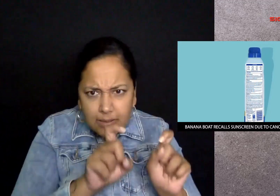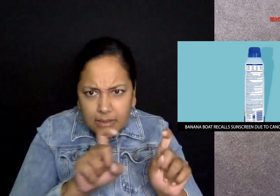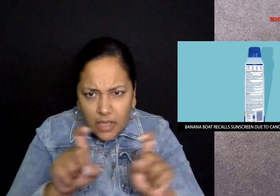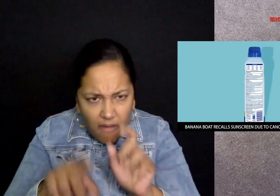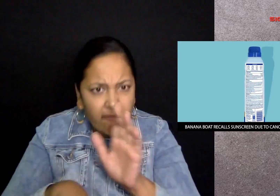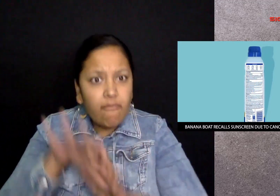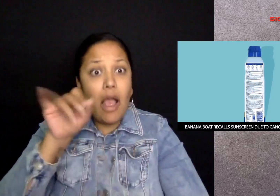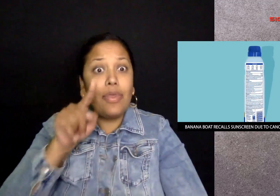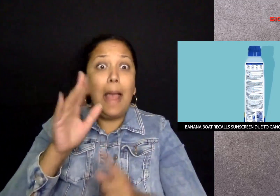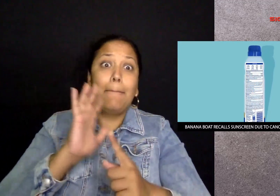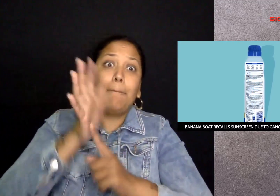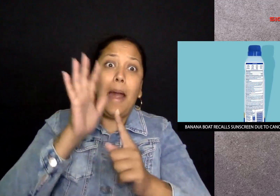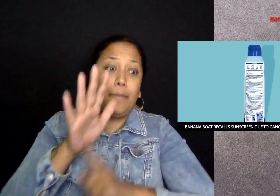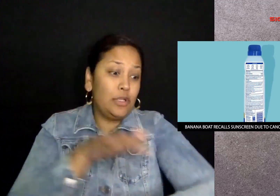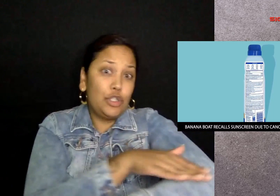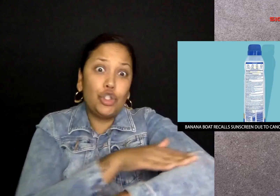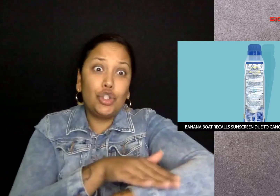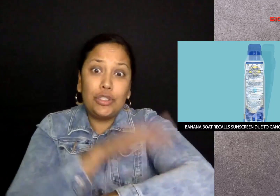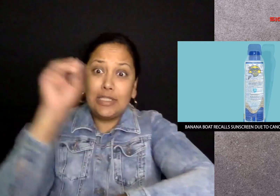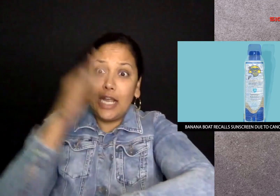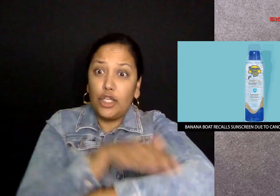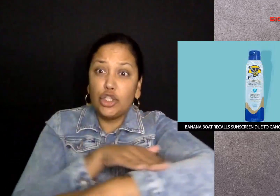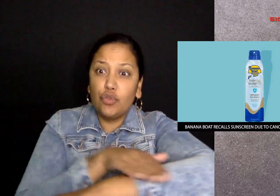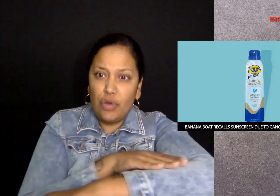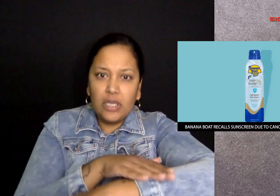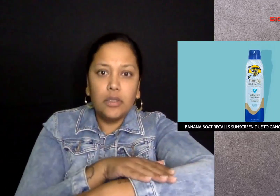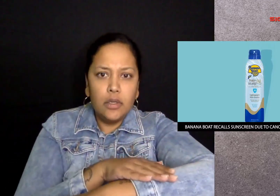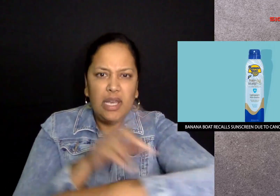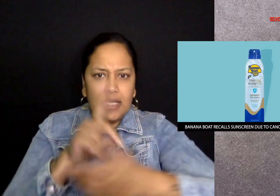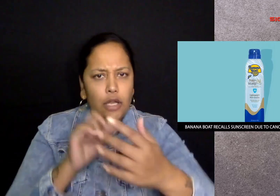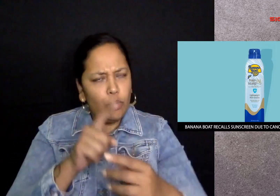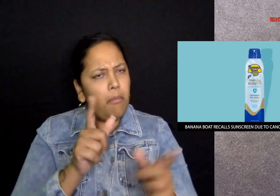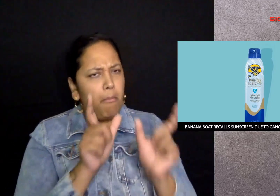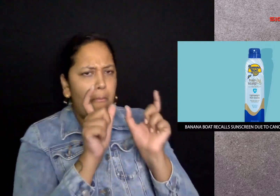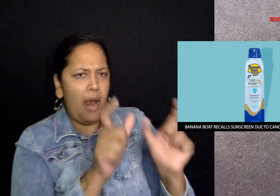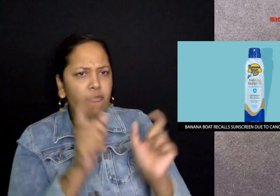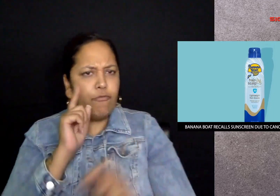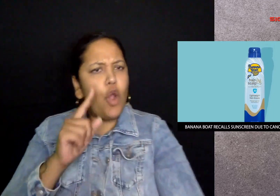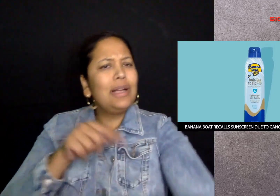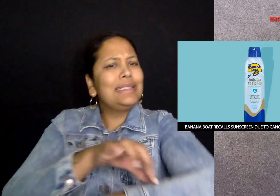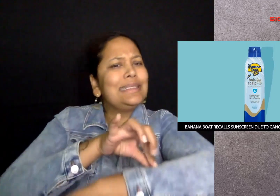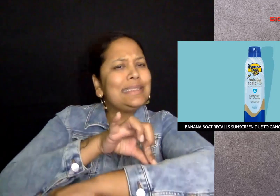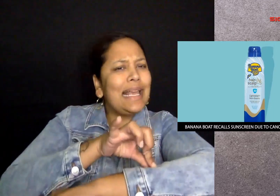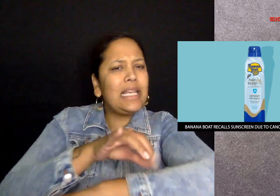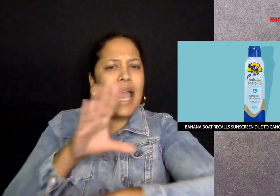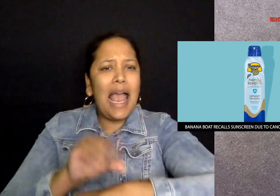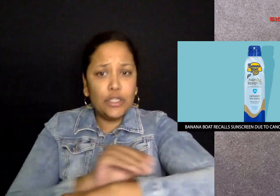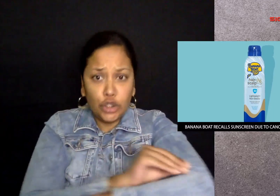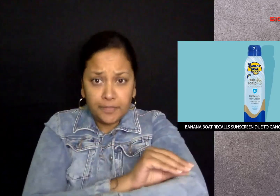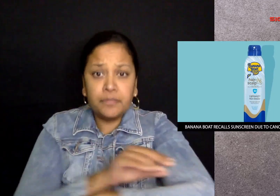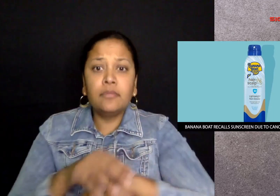the company ran tests and found out the popular sunscreen which is designed to prevent skin cancer